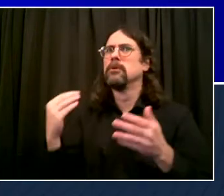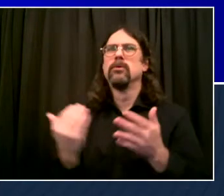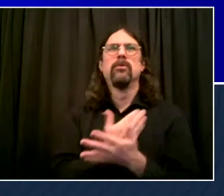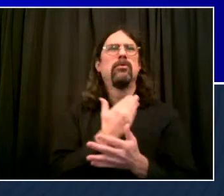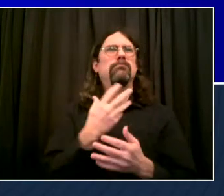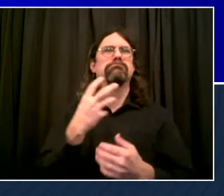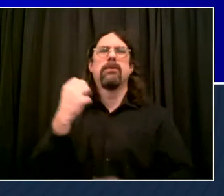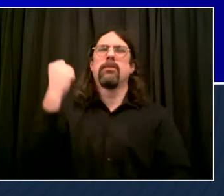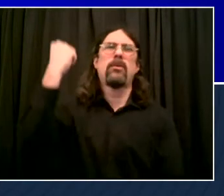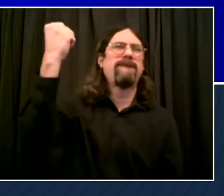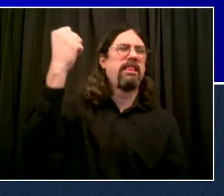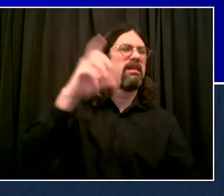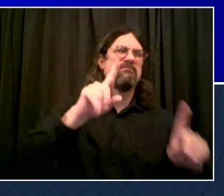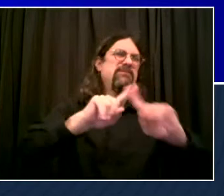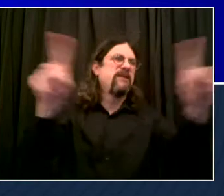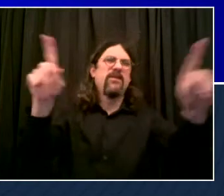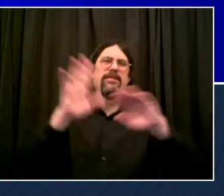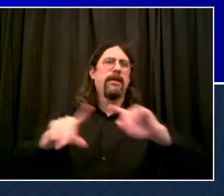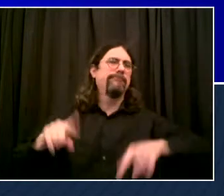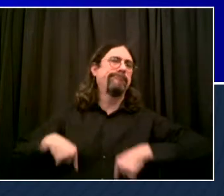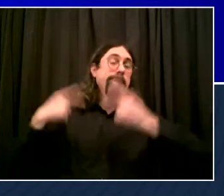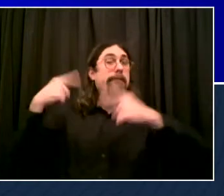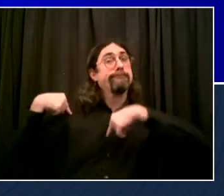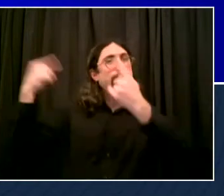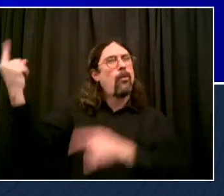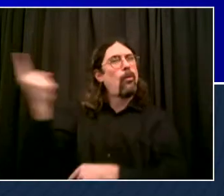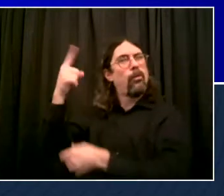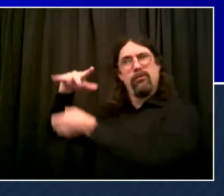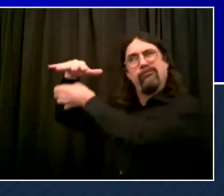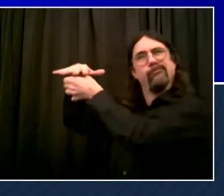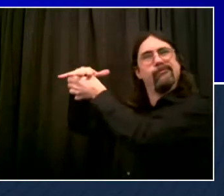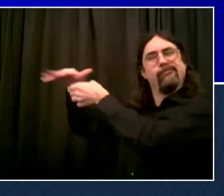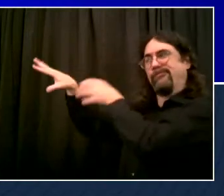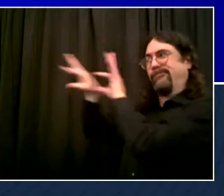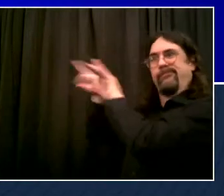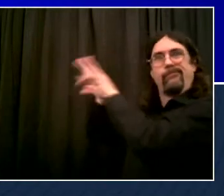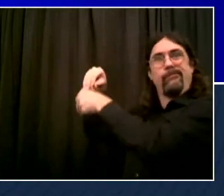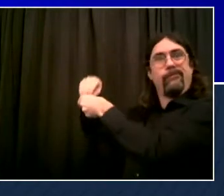THE HISTORY OF NYPD. WE ARE BRINGING VOICES OF THE COMMUNITY FORWARD TO DETERMINE WHO